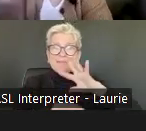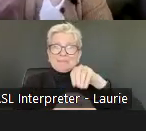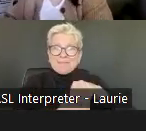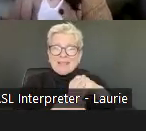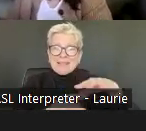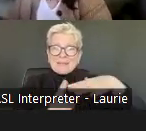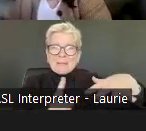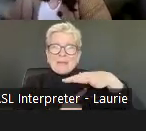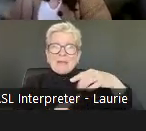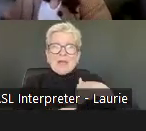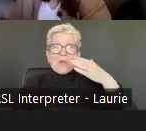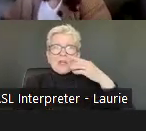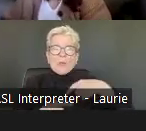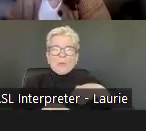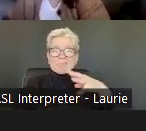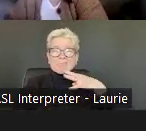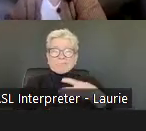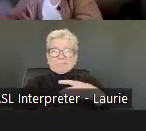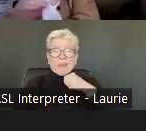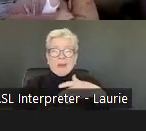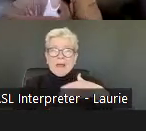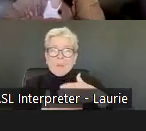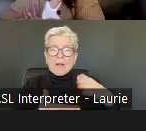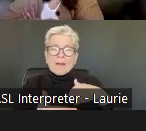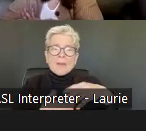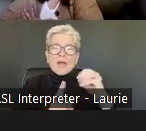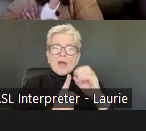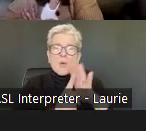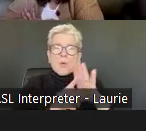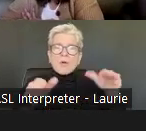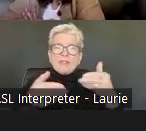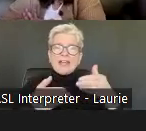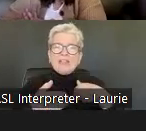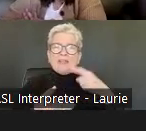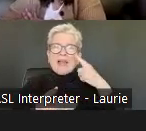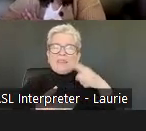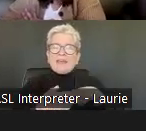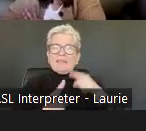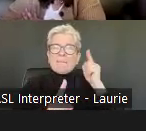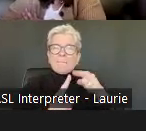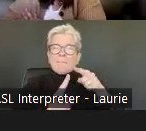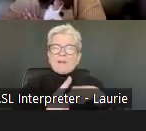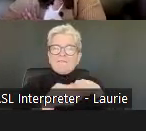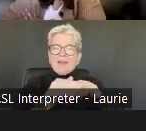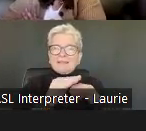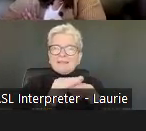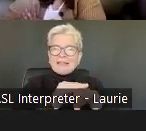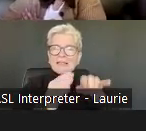welcomed. Orientations I think are often a point of access and that begins a long time